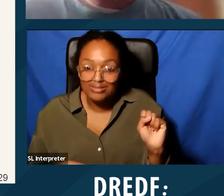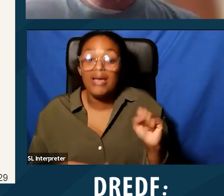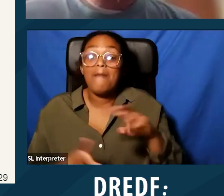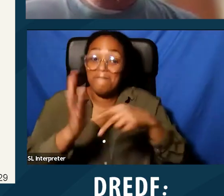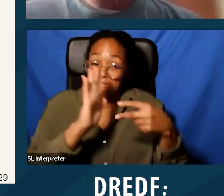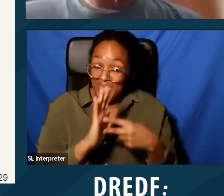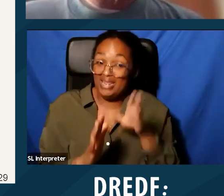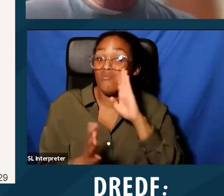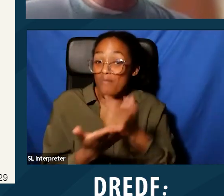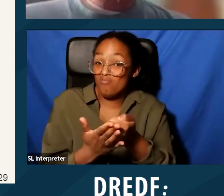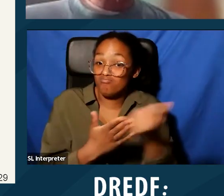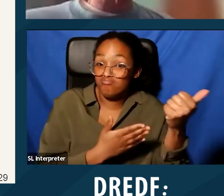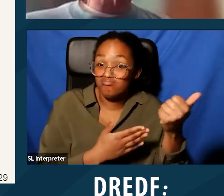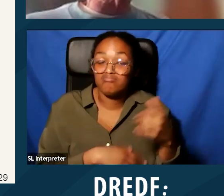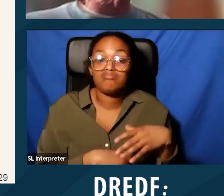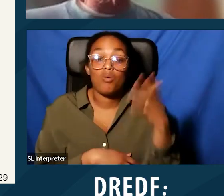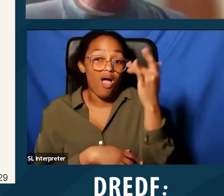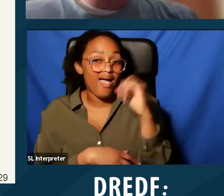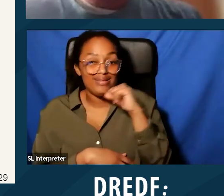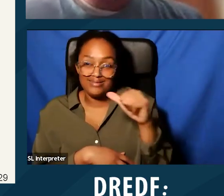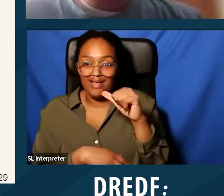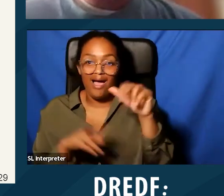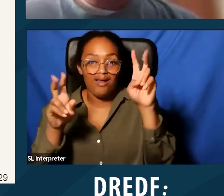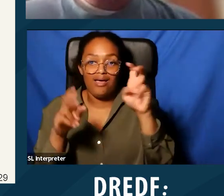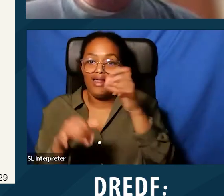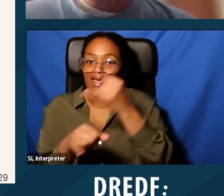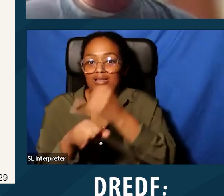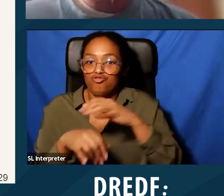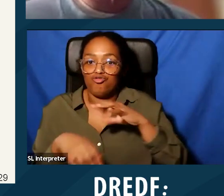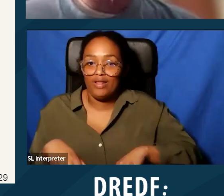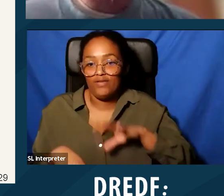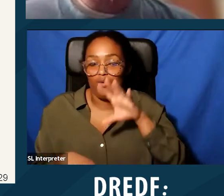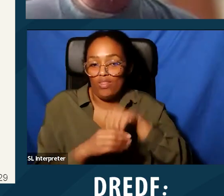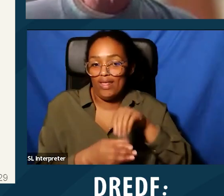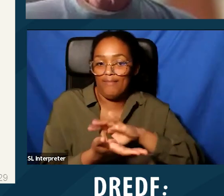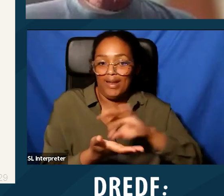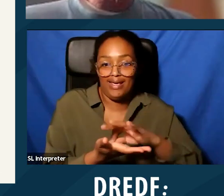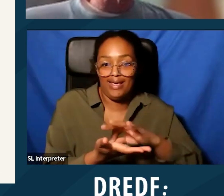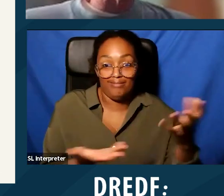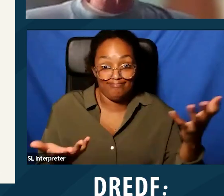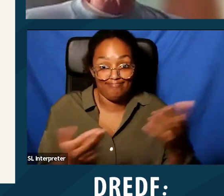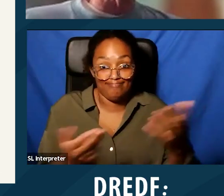benefit definitionally under Medicaid. Next slide.